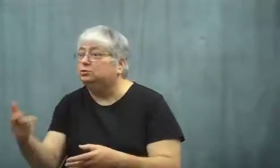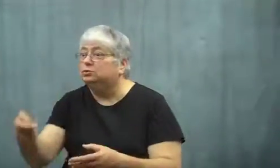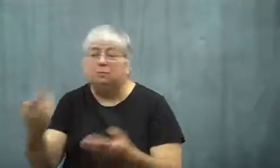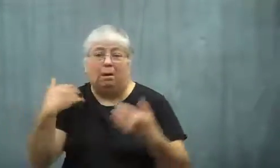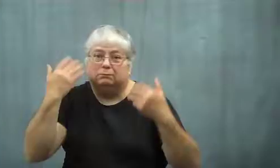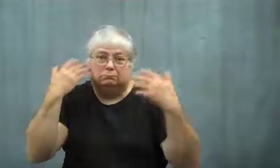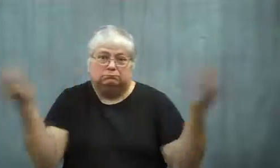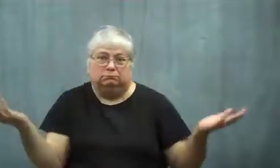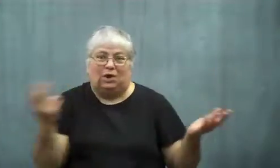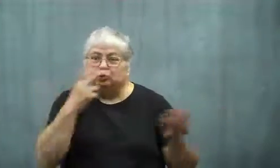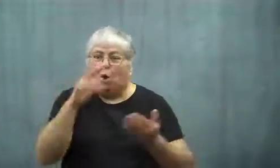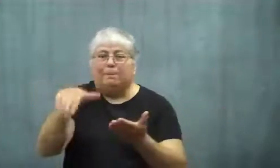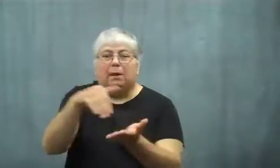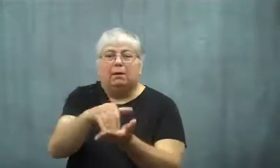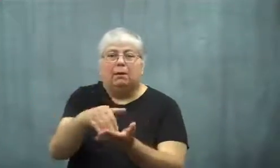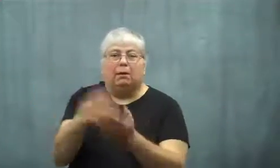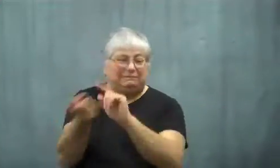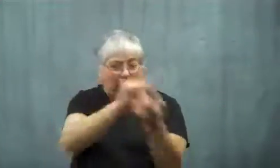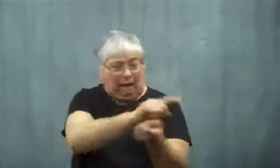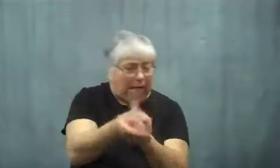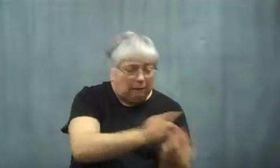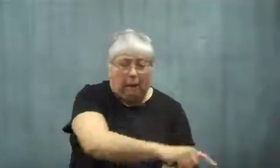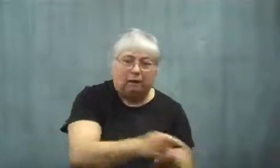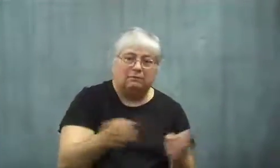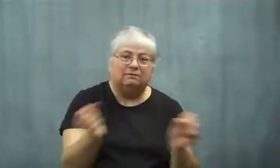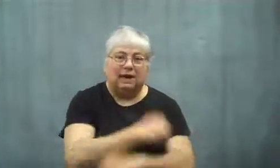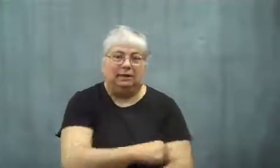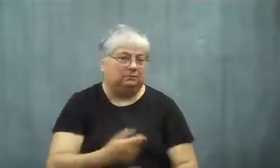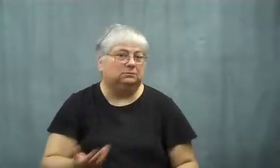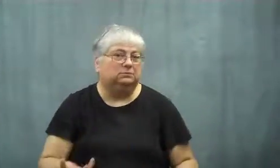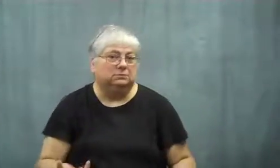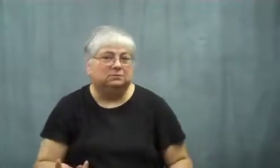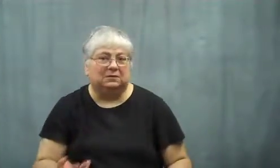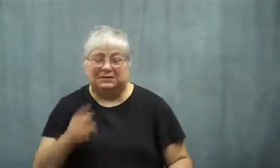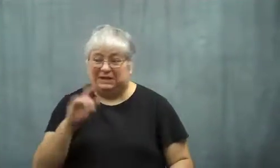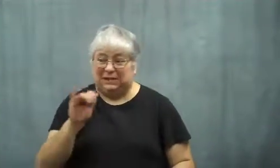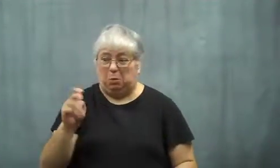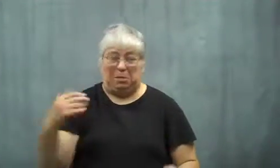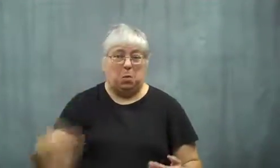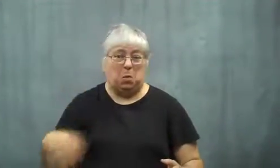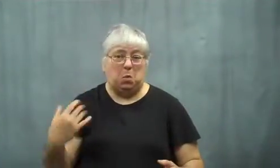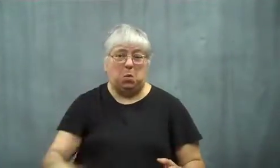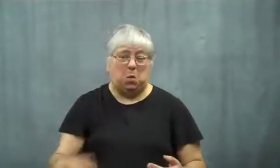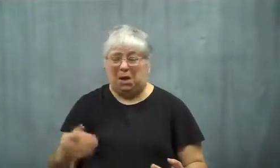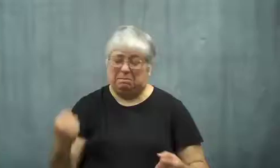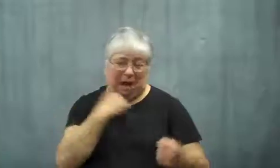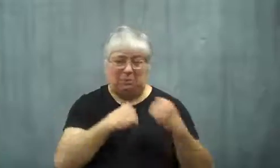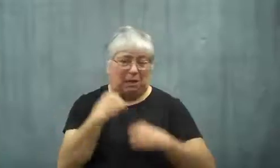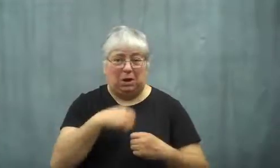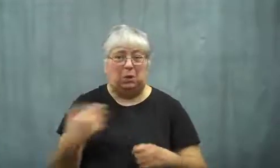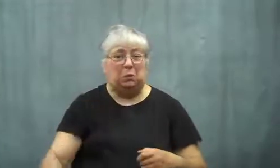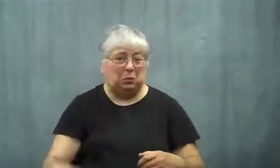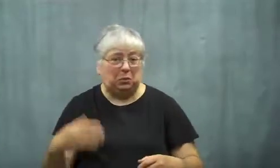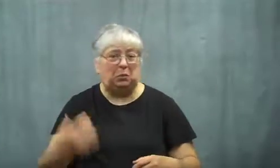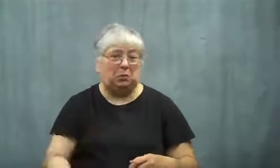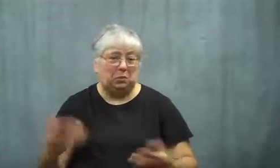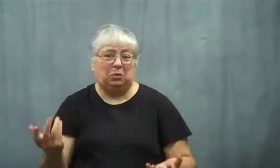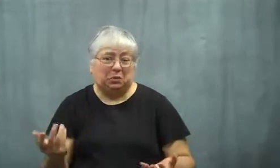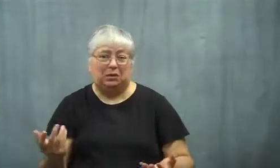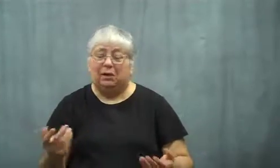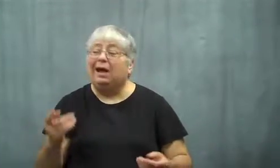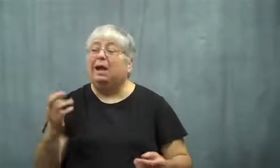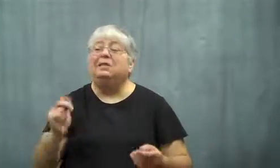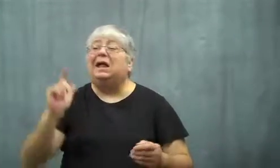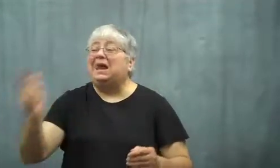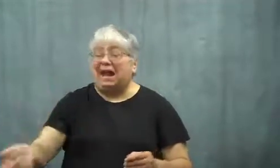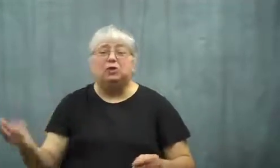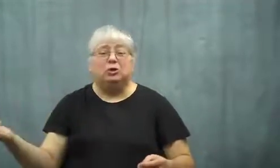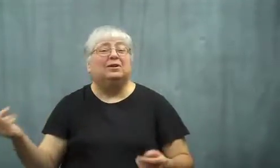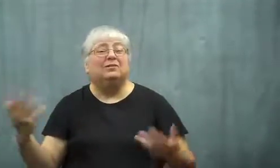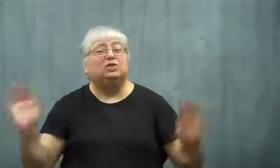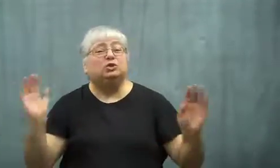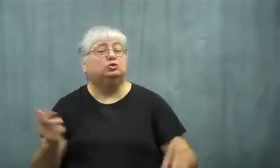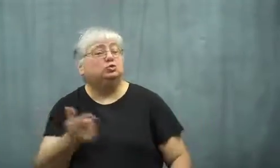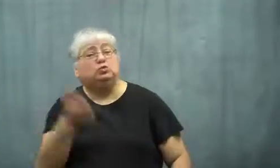He just saw the middle where they were struggling on the ground.